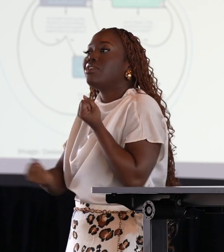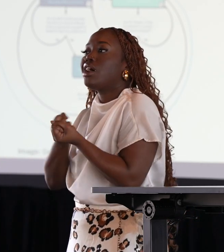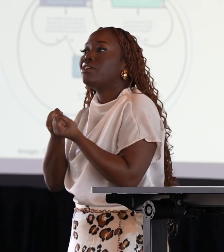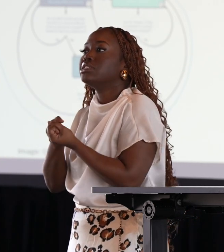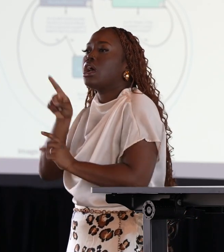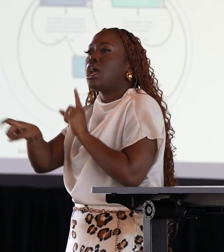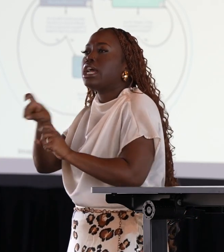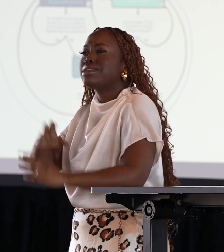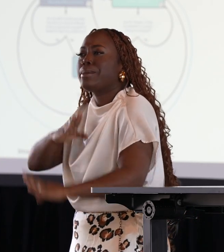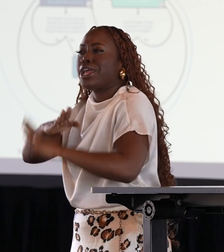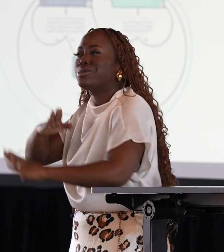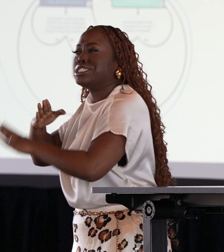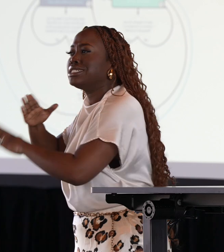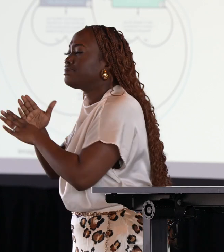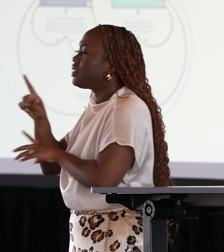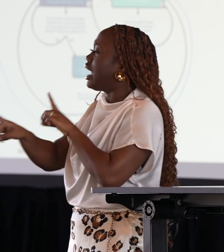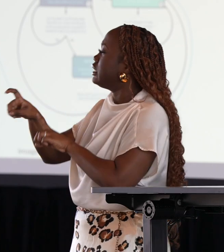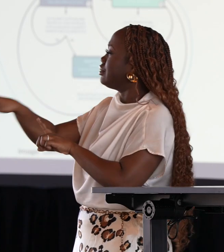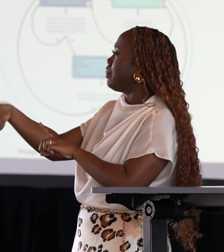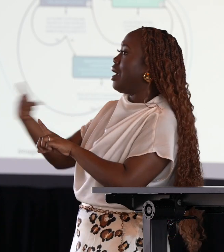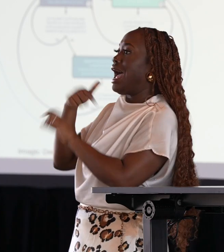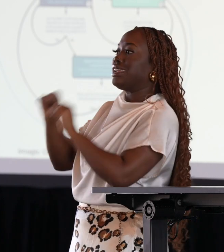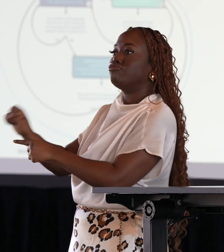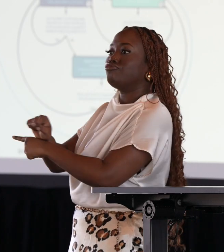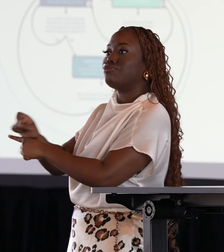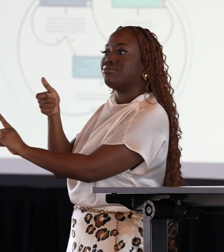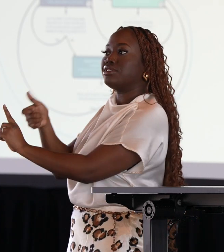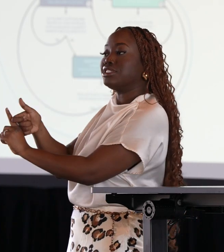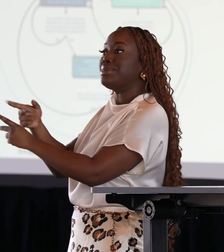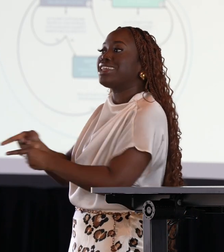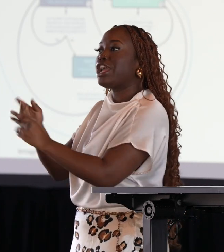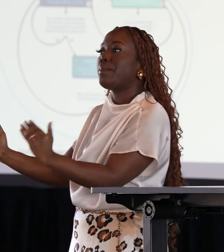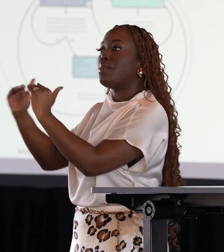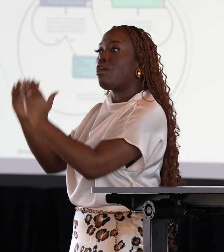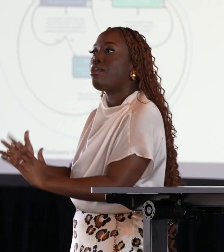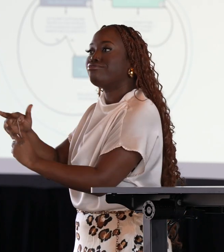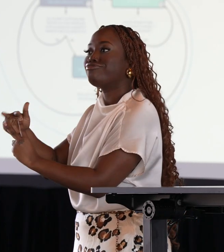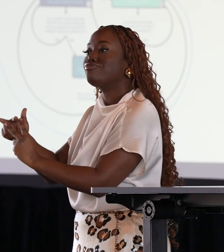barriers, asking about, is there someone else that I can train a care partner, someone in exercise physiology actually